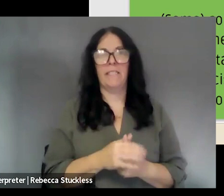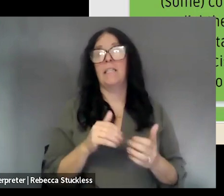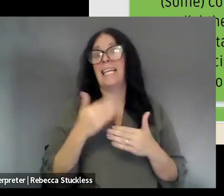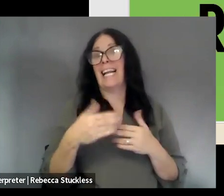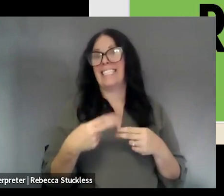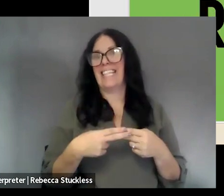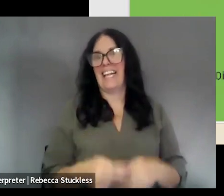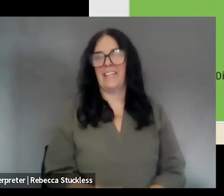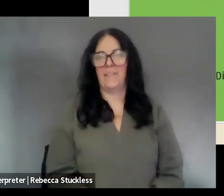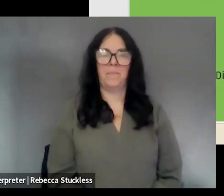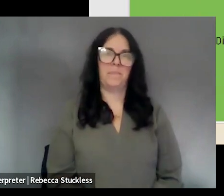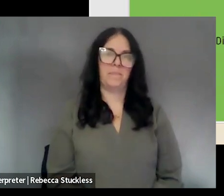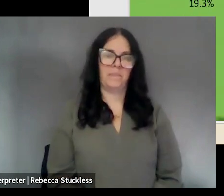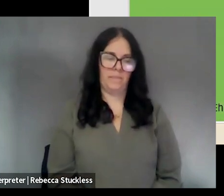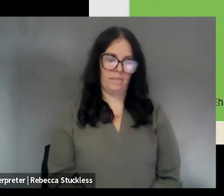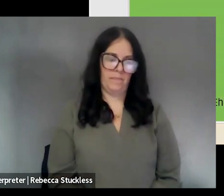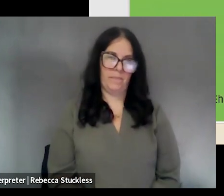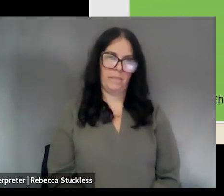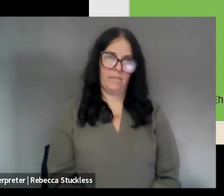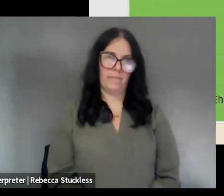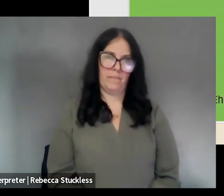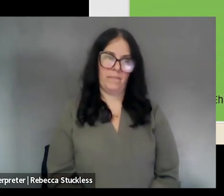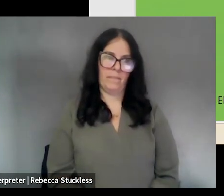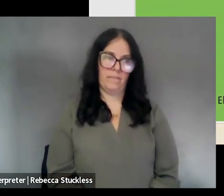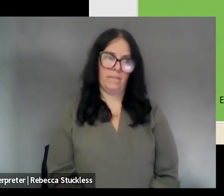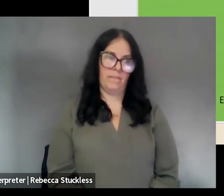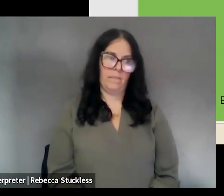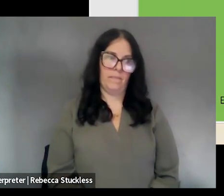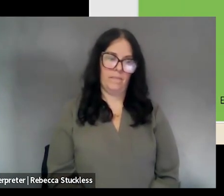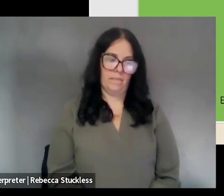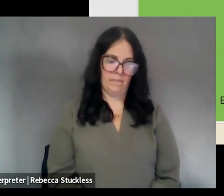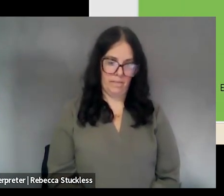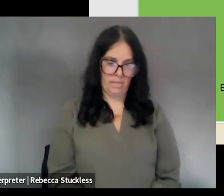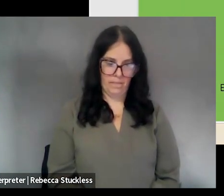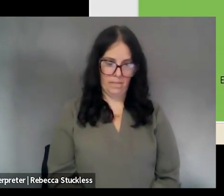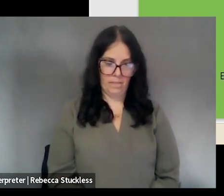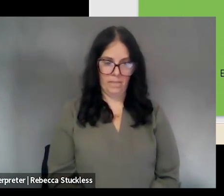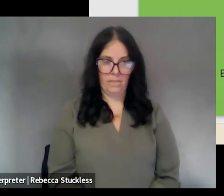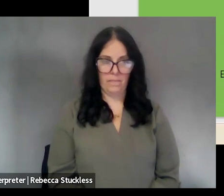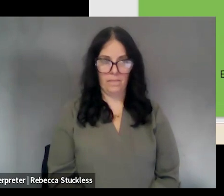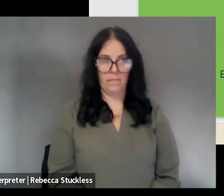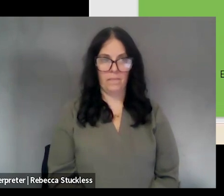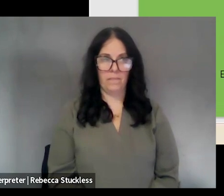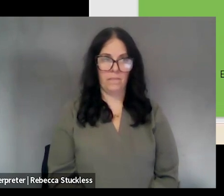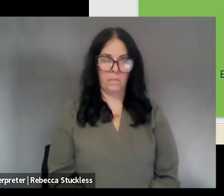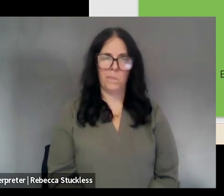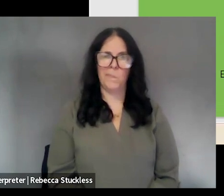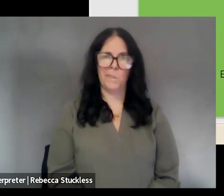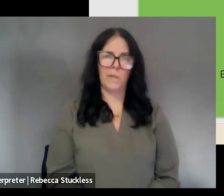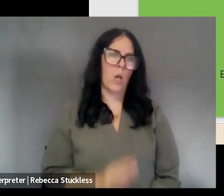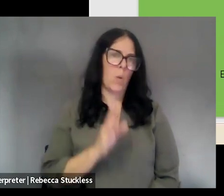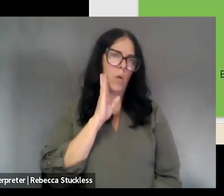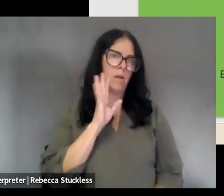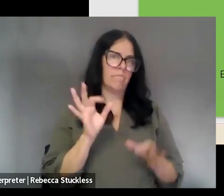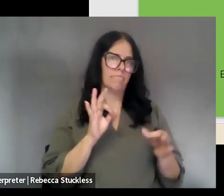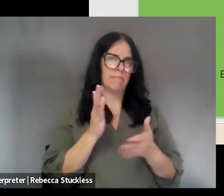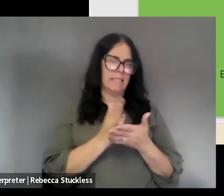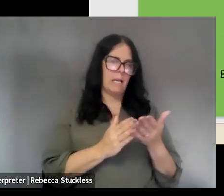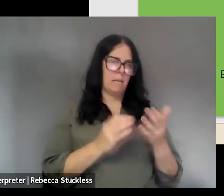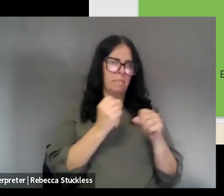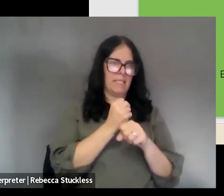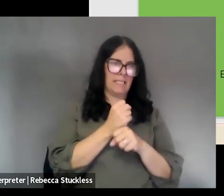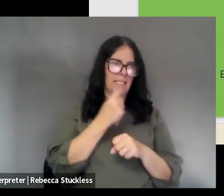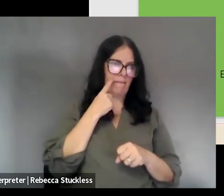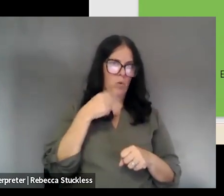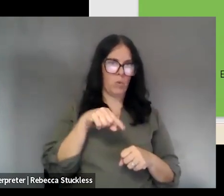please. All right so I'm gonna break down some of these numbers for you, as I said in the slide